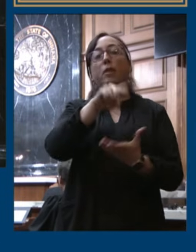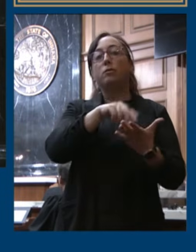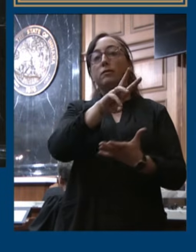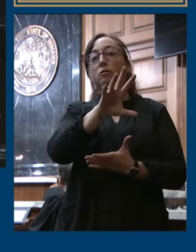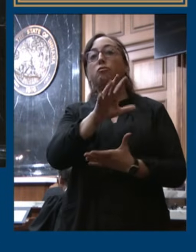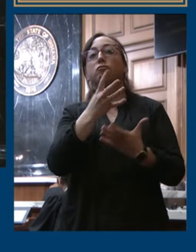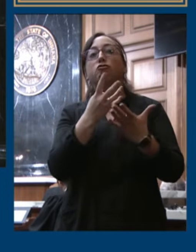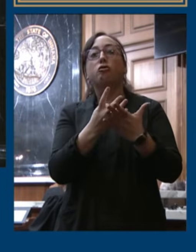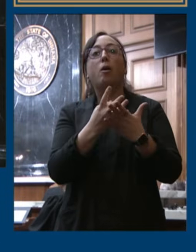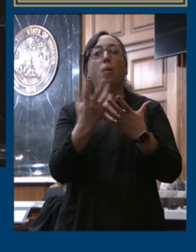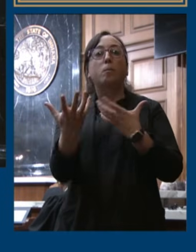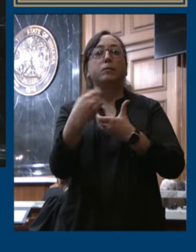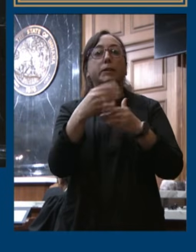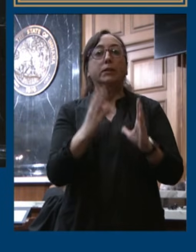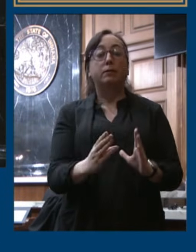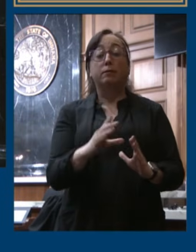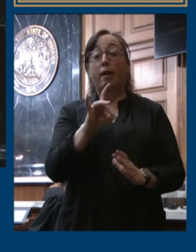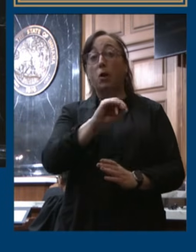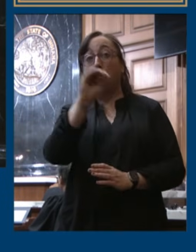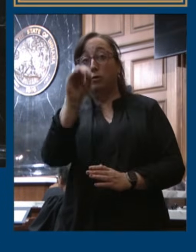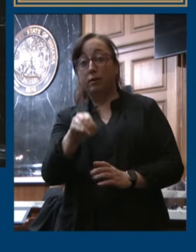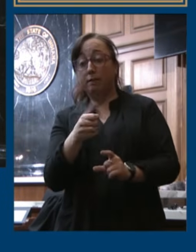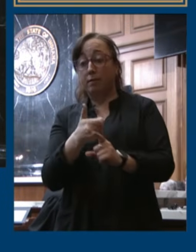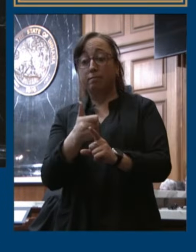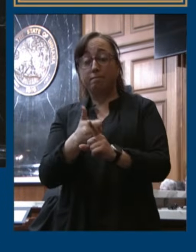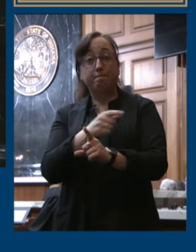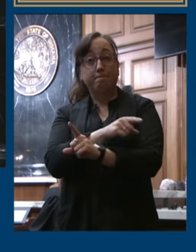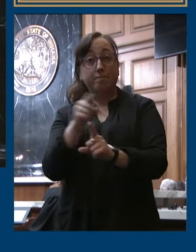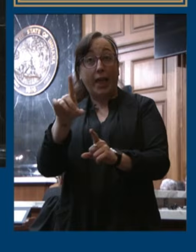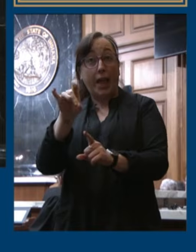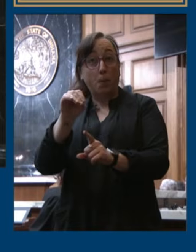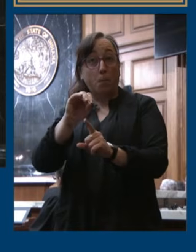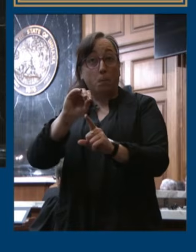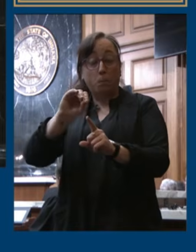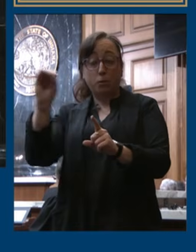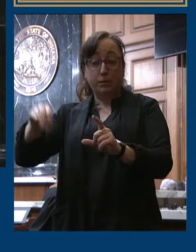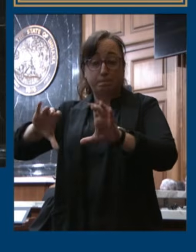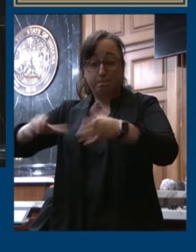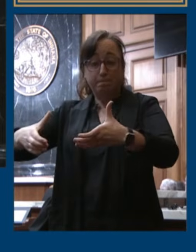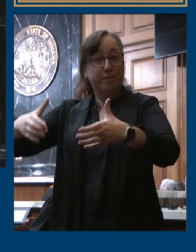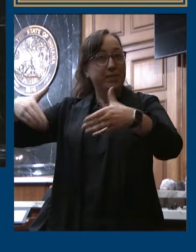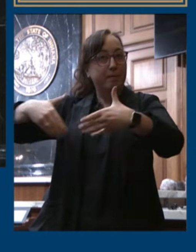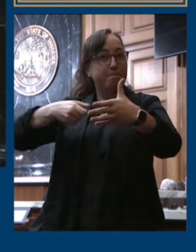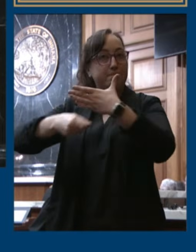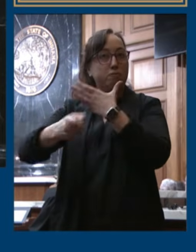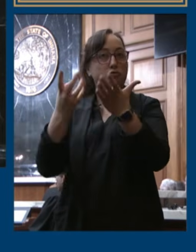AND 80% OF THEM HAVE NOT REOFFENDED. DEARBORN COUNTY TEAM, PLEASE STAND AND ACCEPT OUR